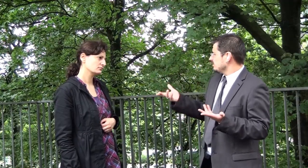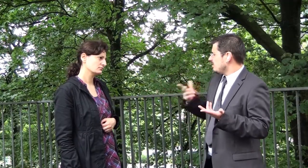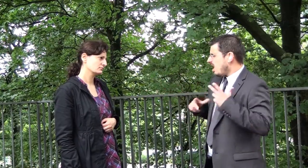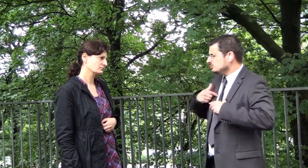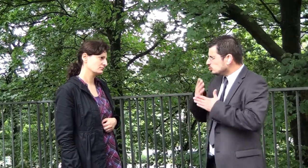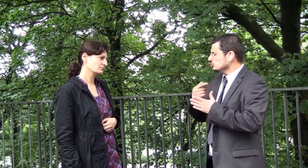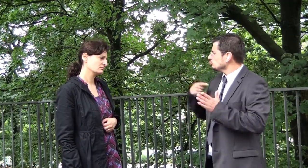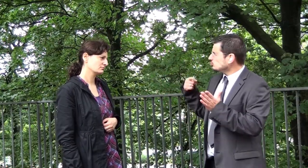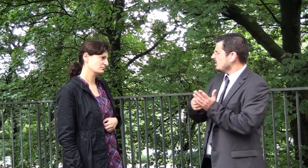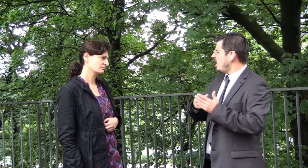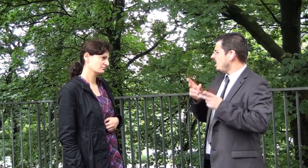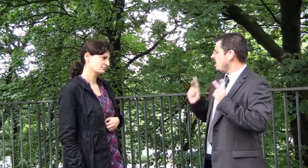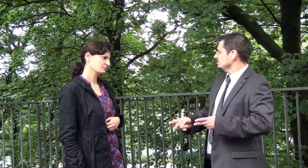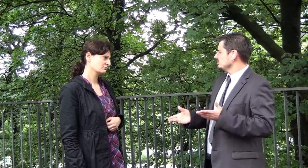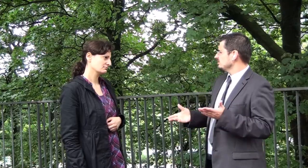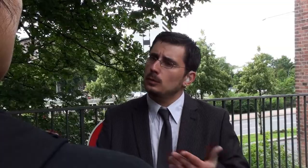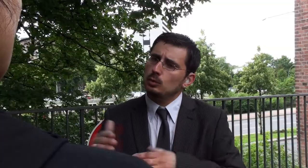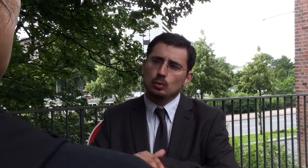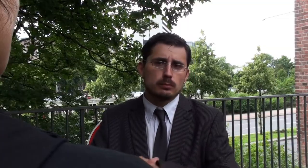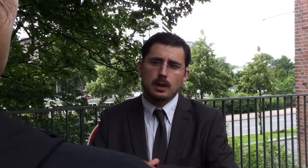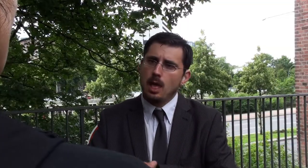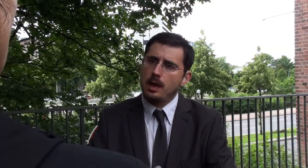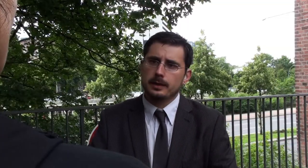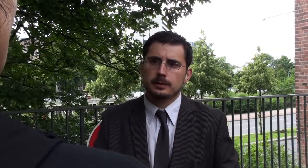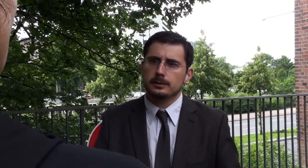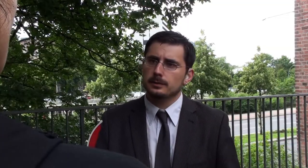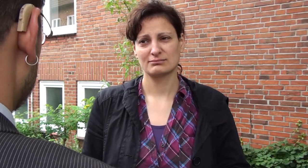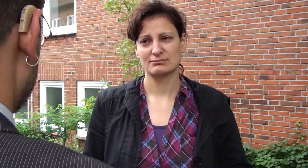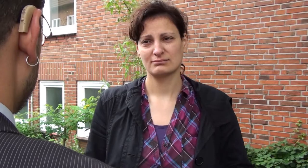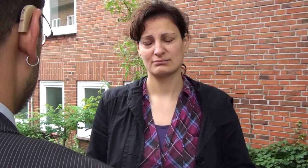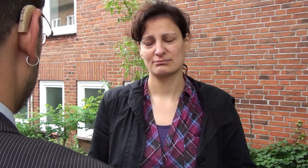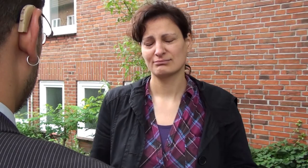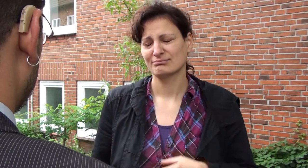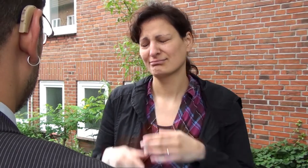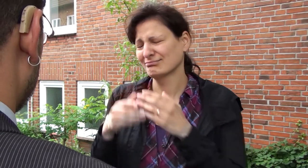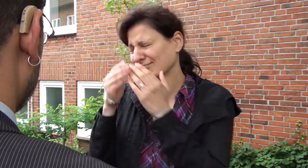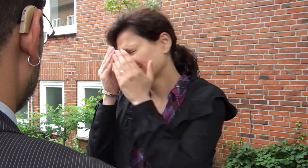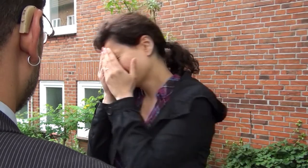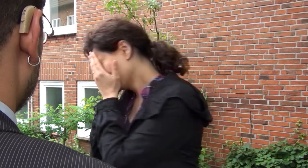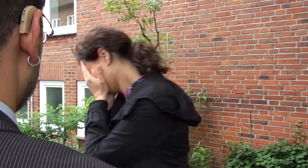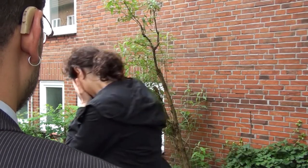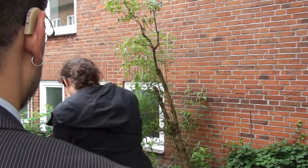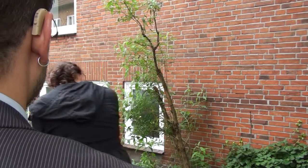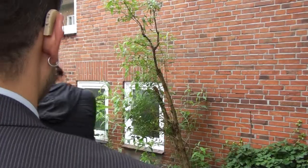Unfortunately you let me down. Sorry. (EBRU IS CRYING)